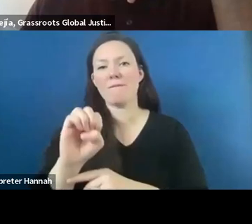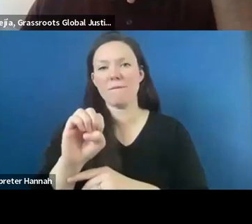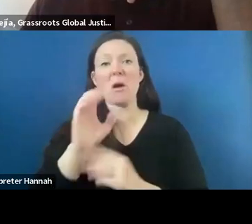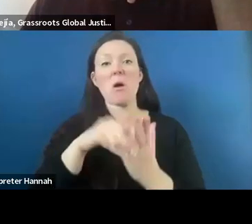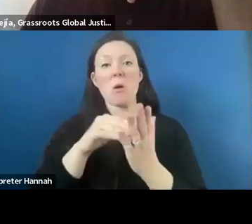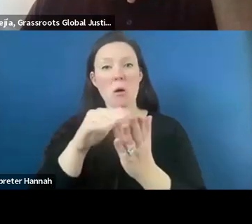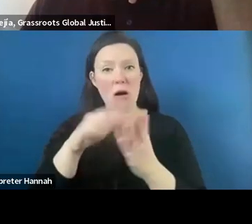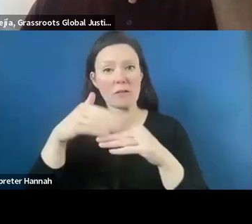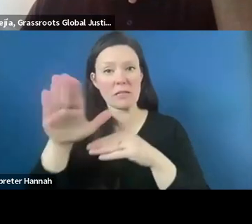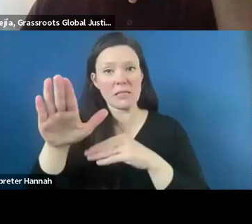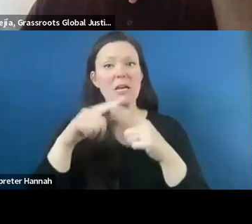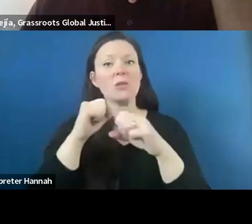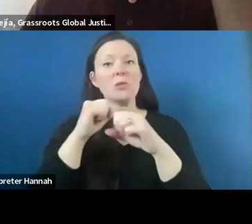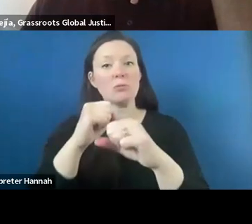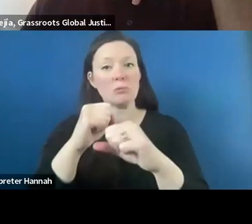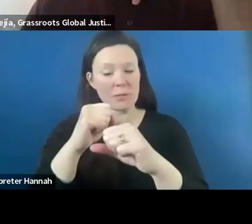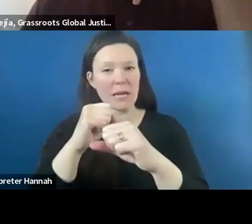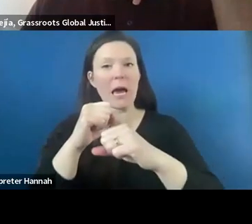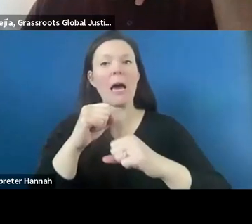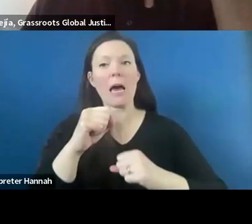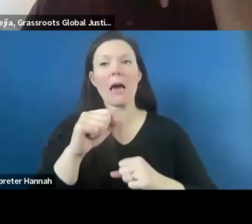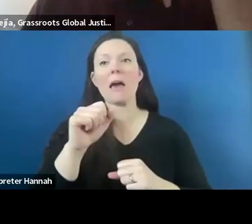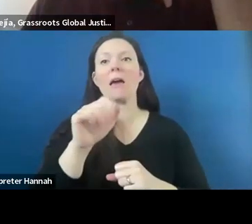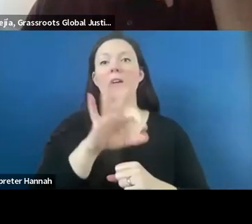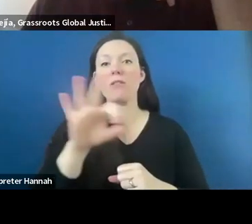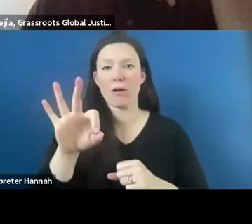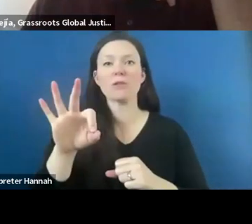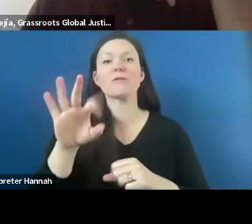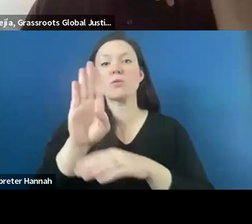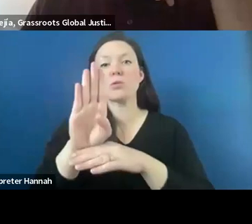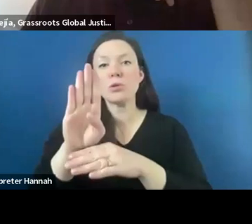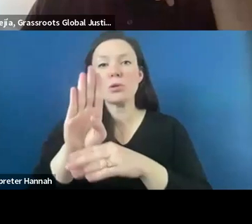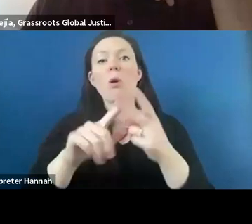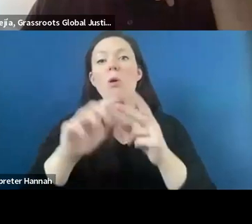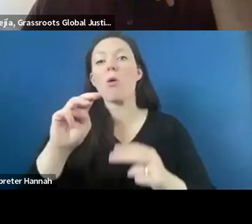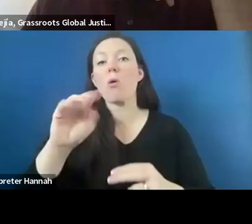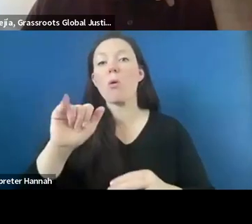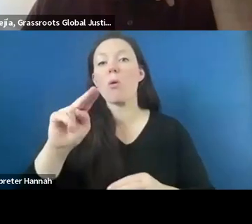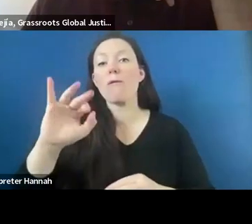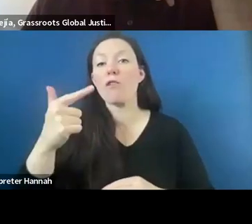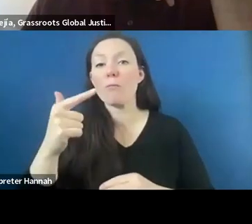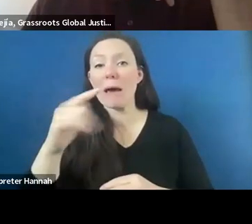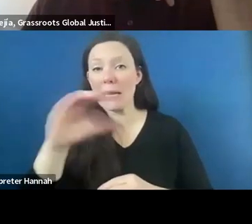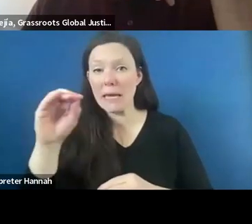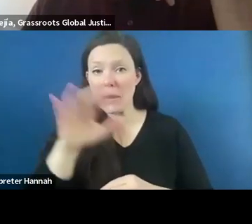to protect the interests of fossil fuel corporations and of mining capital in other places across the continent.